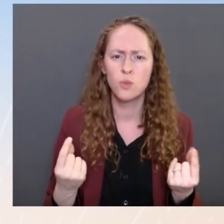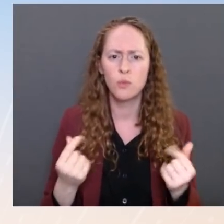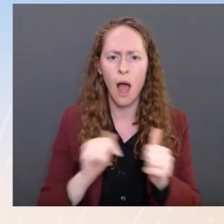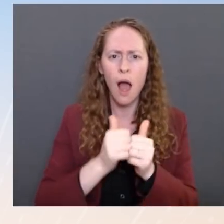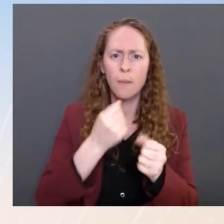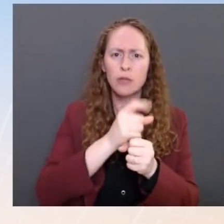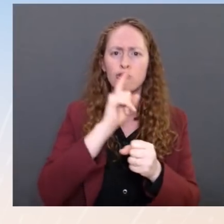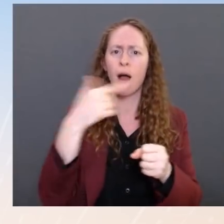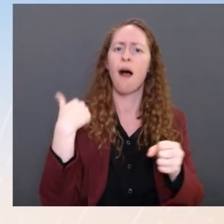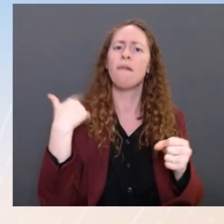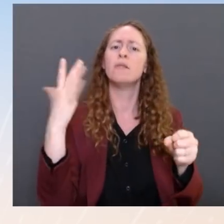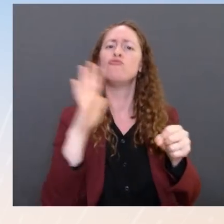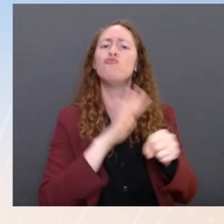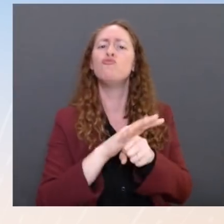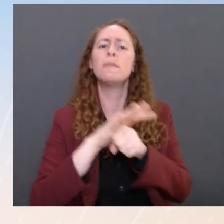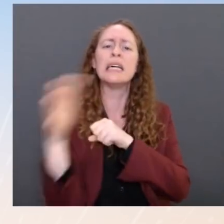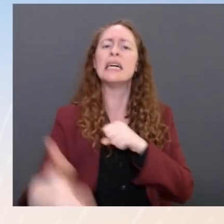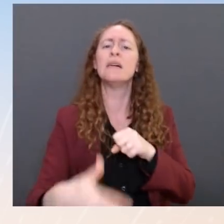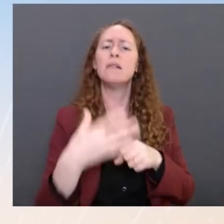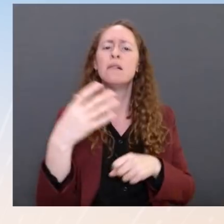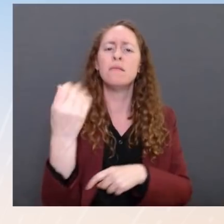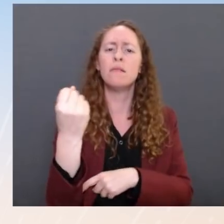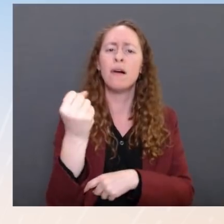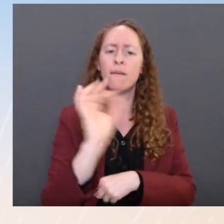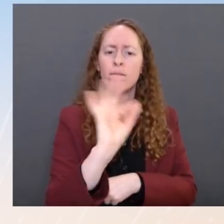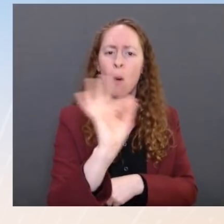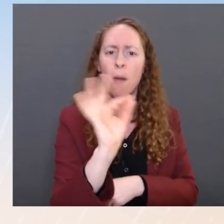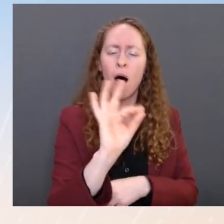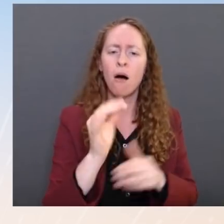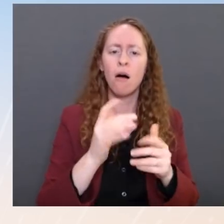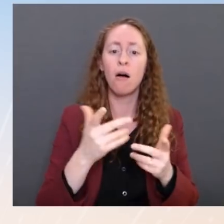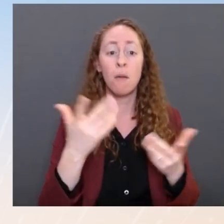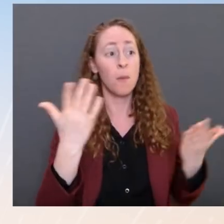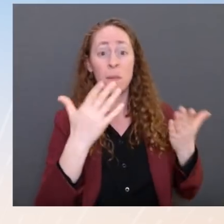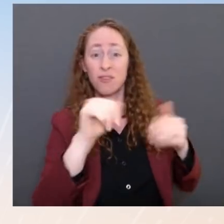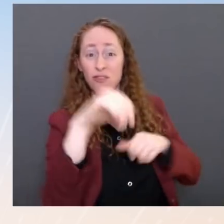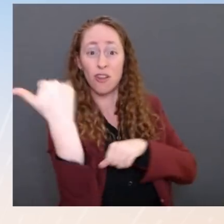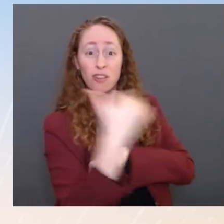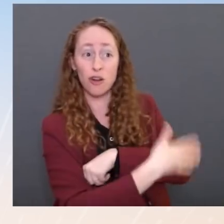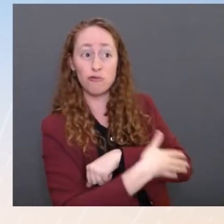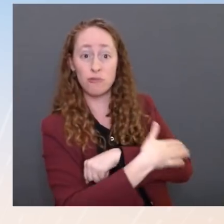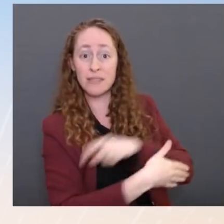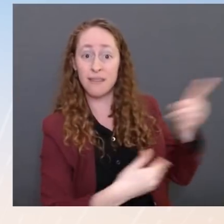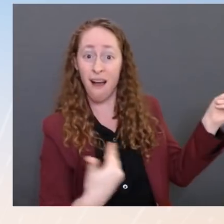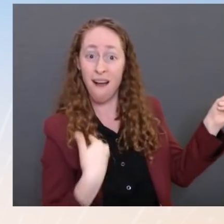It also includes ensuring we're working with retailers, as the President did during his calls, to make sure that shelves are stocked.